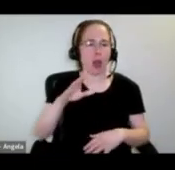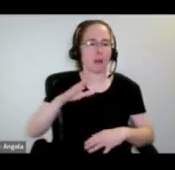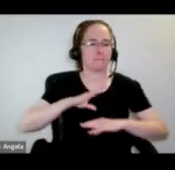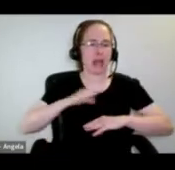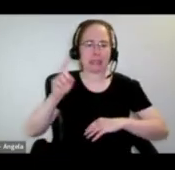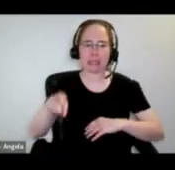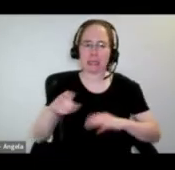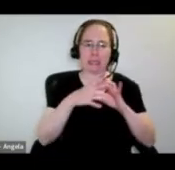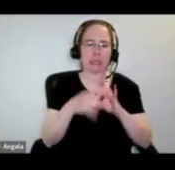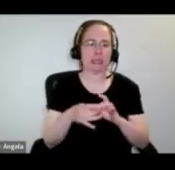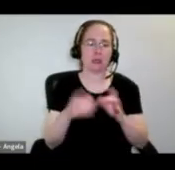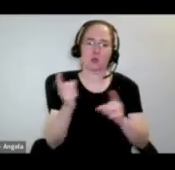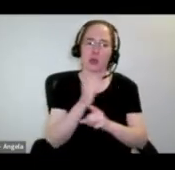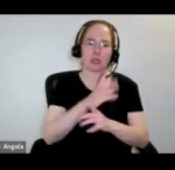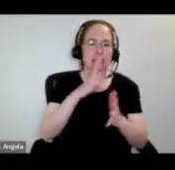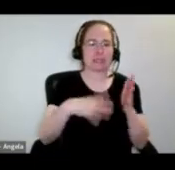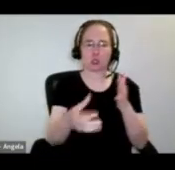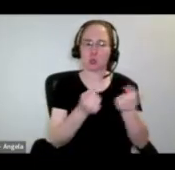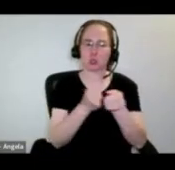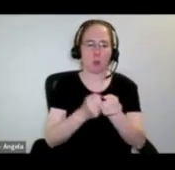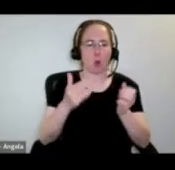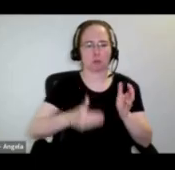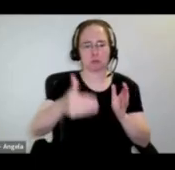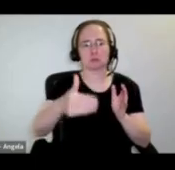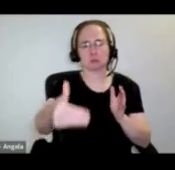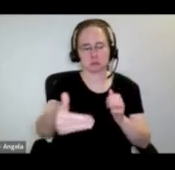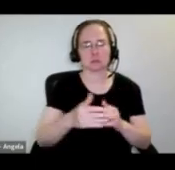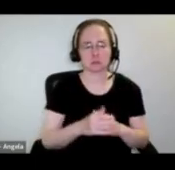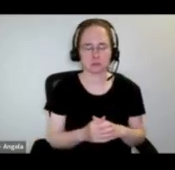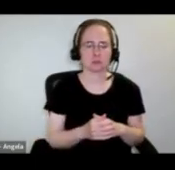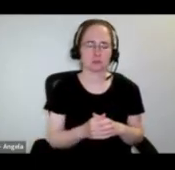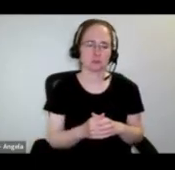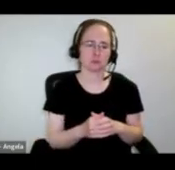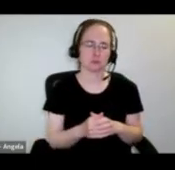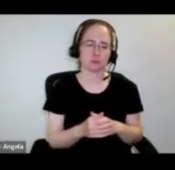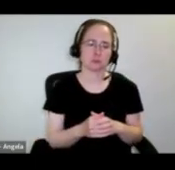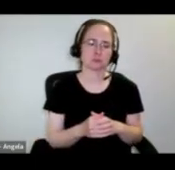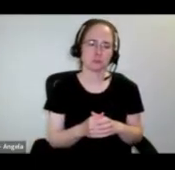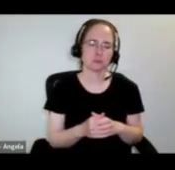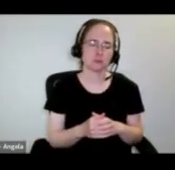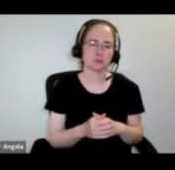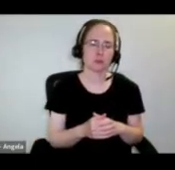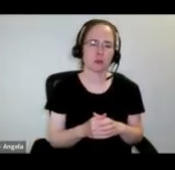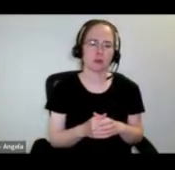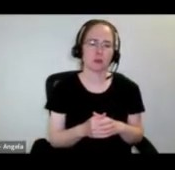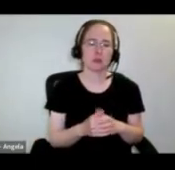Laura Vegas: 36% that they had… reported they had an unmet need, with reg… having regularly supported